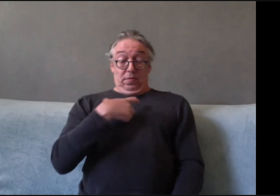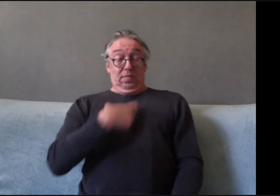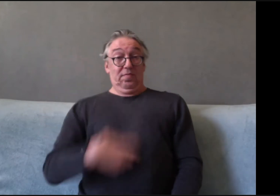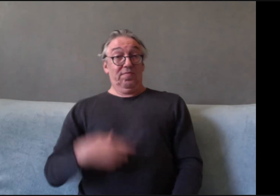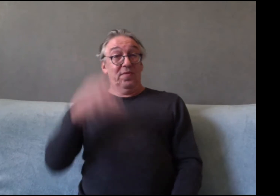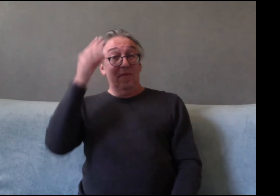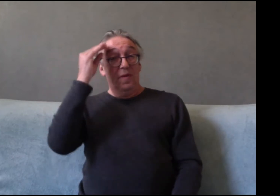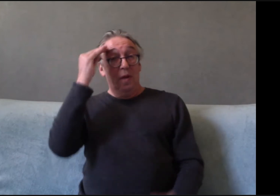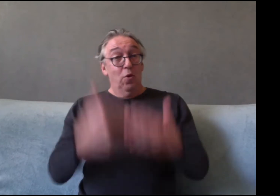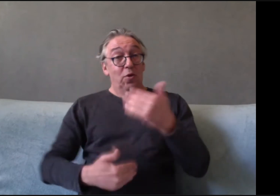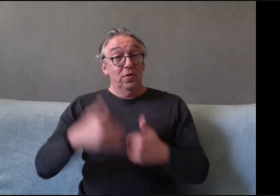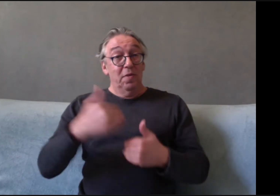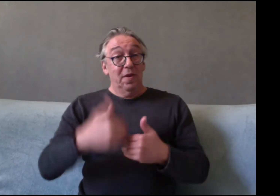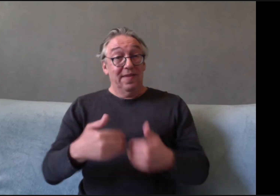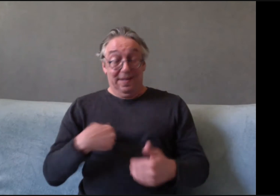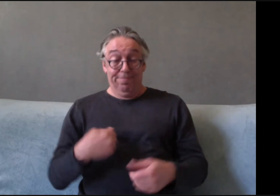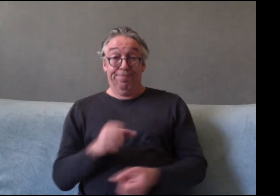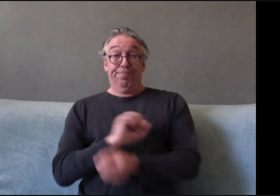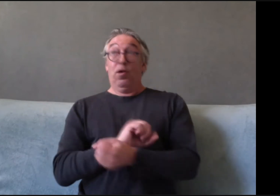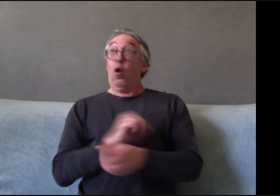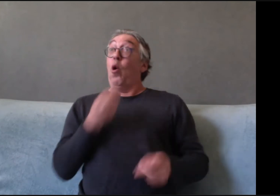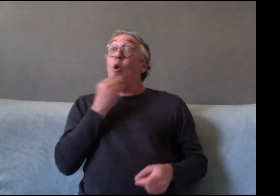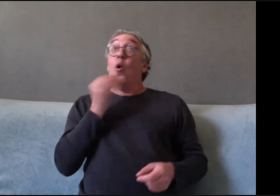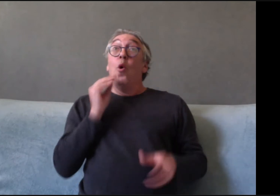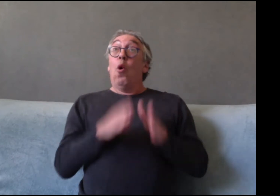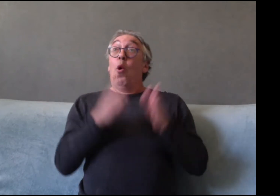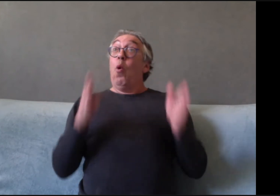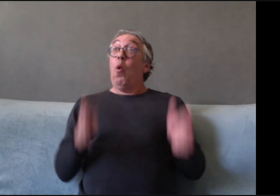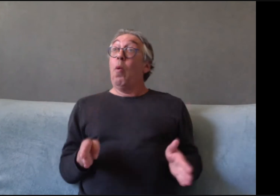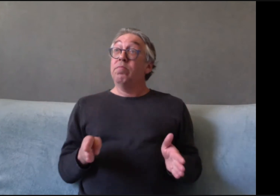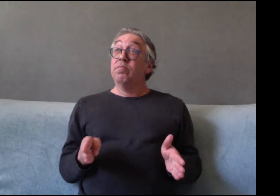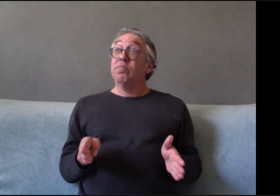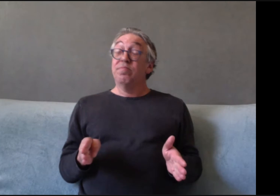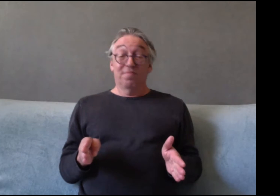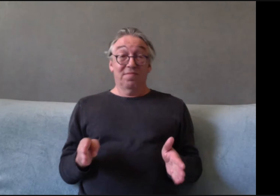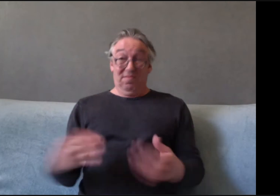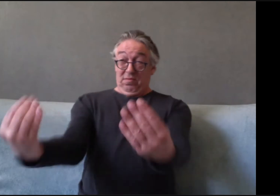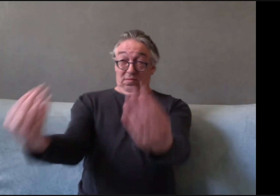What possibilities do we have using ITC? Very, very few.